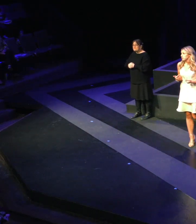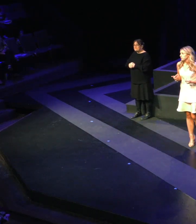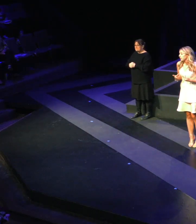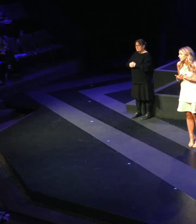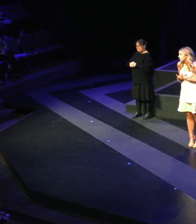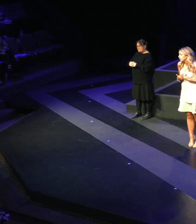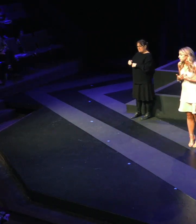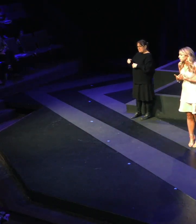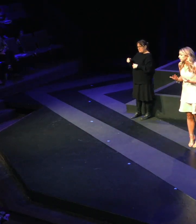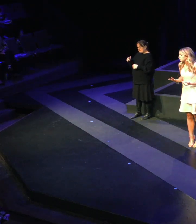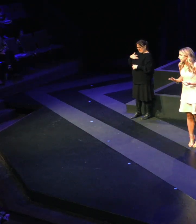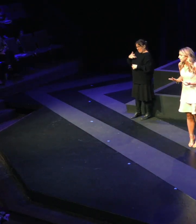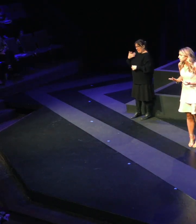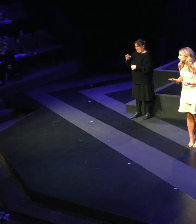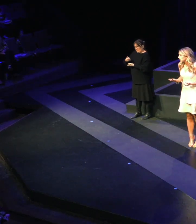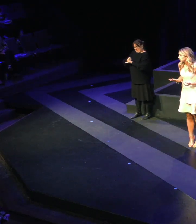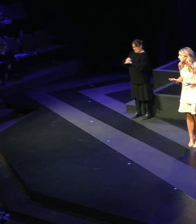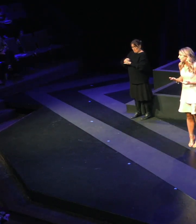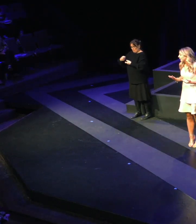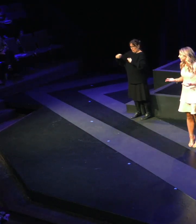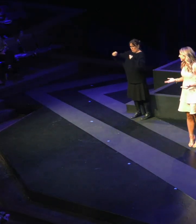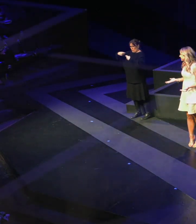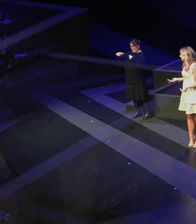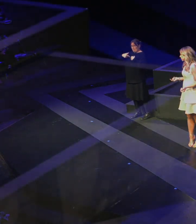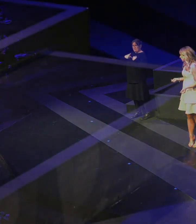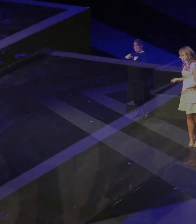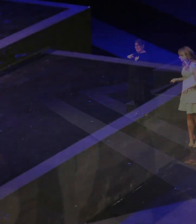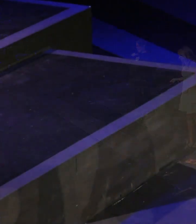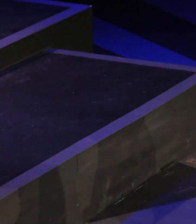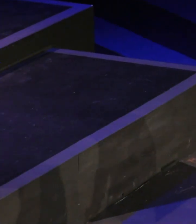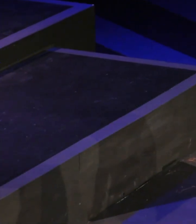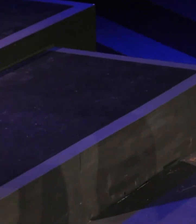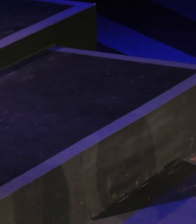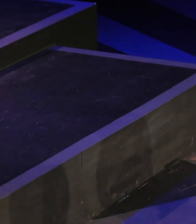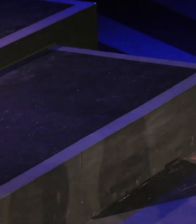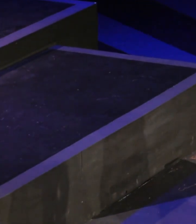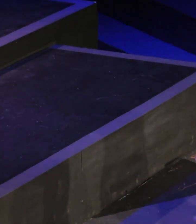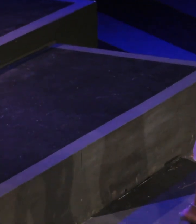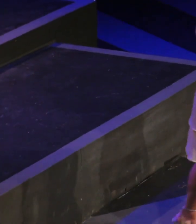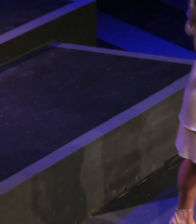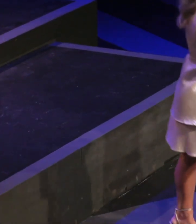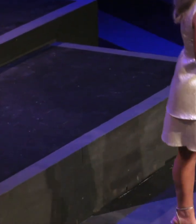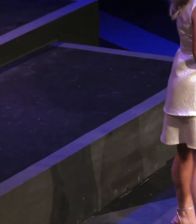my seizures it felt like they were controlling me. So I needed to take a chance. After bringing it to